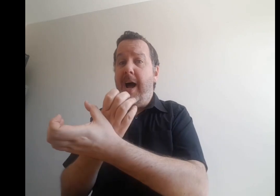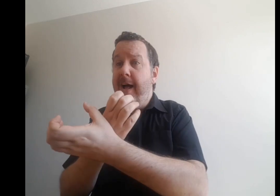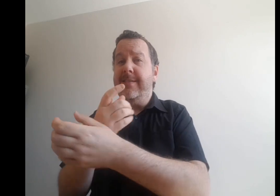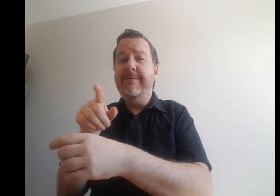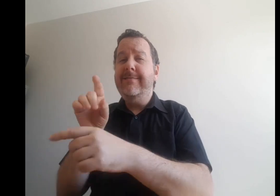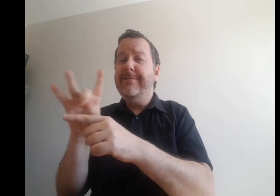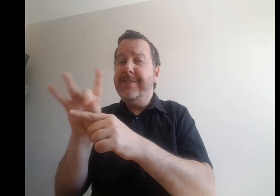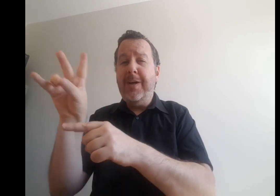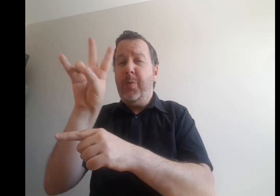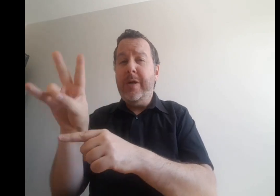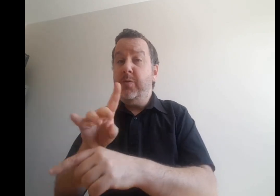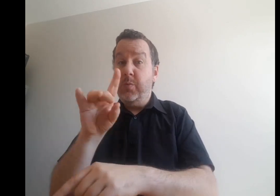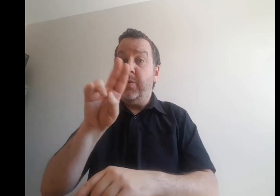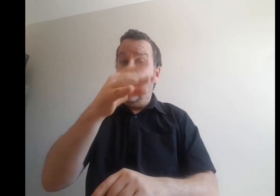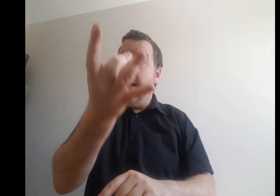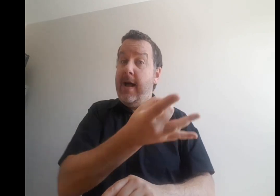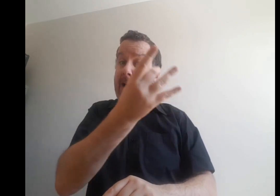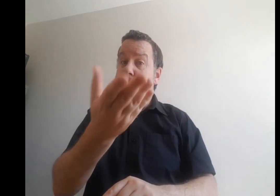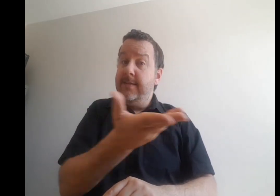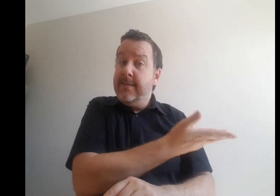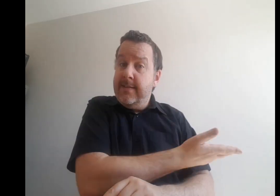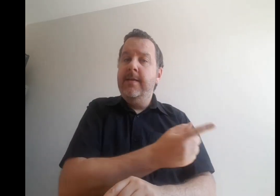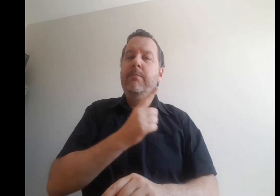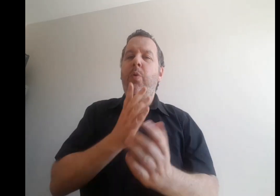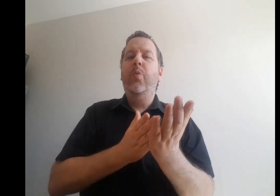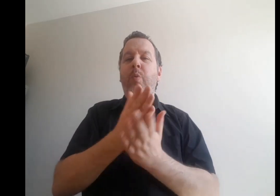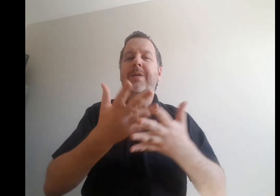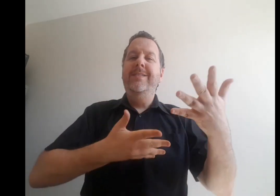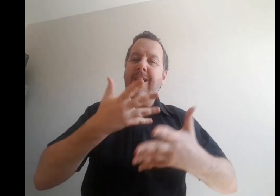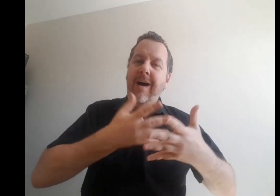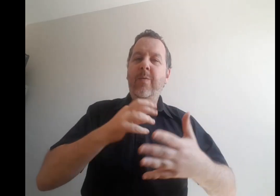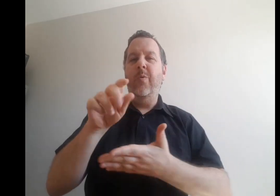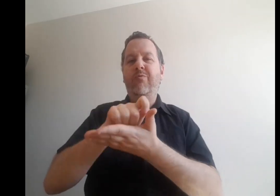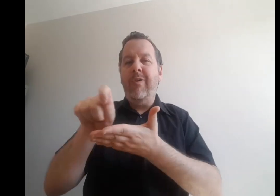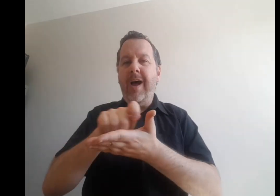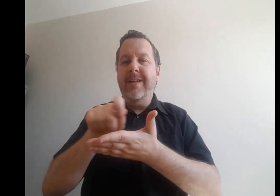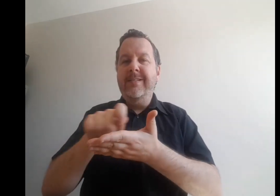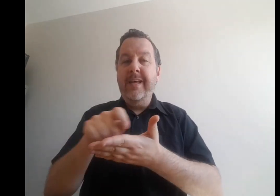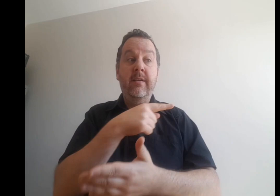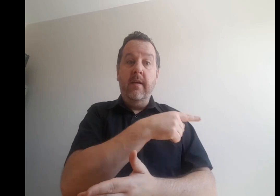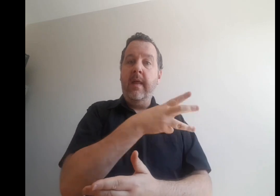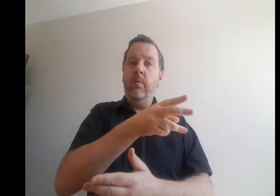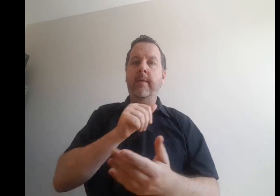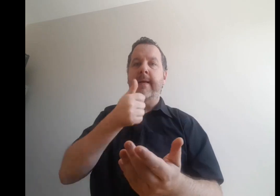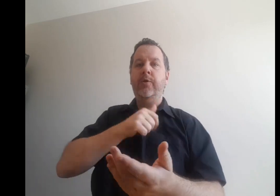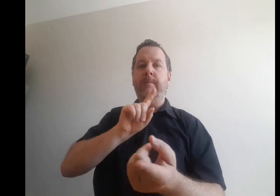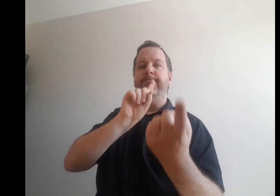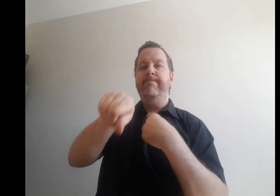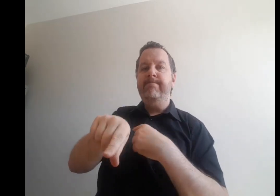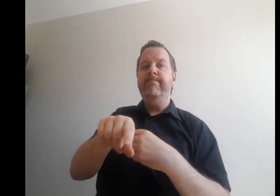The deaf child were asked the questions by sign language or writing, and they'd respond in the same way.